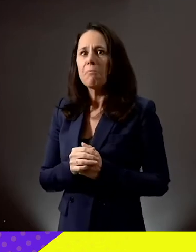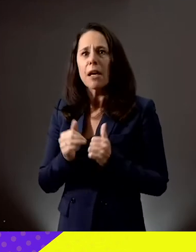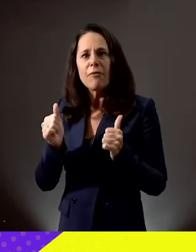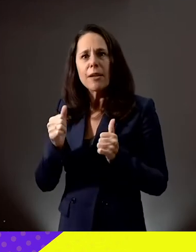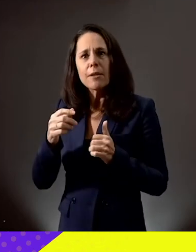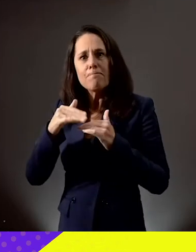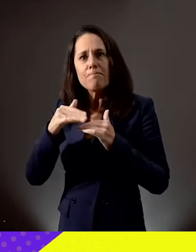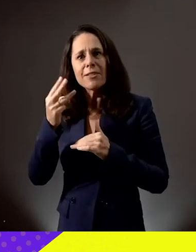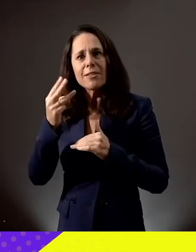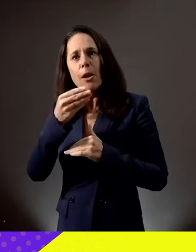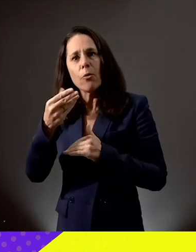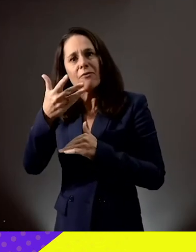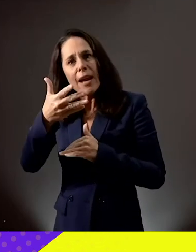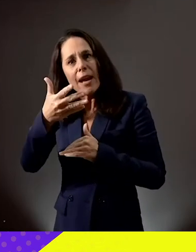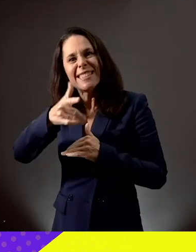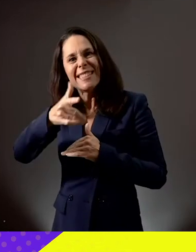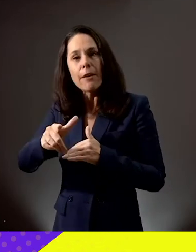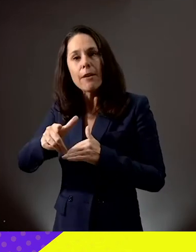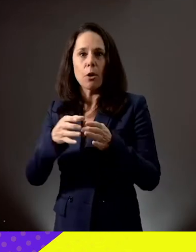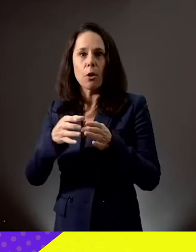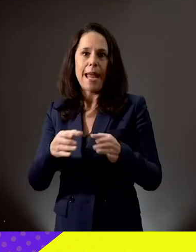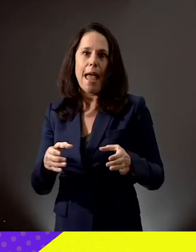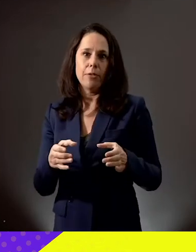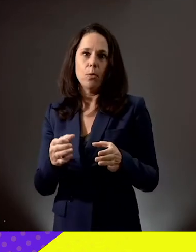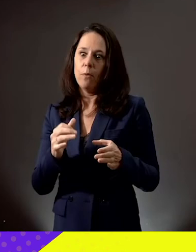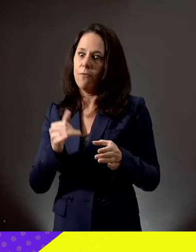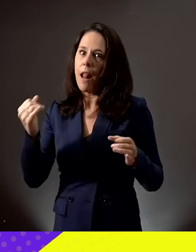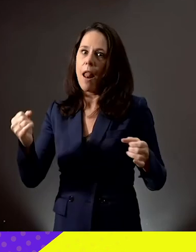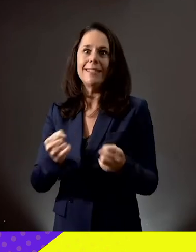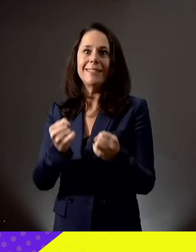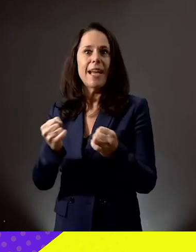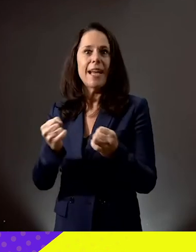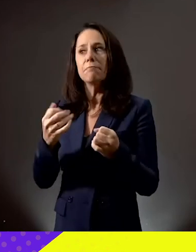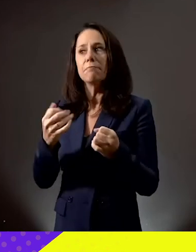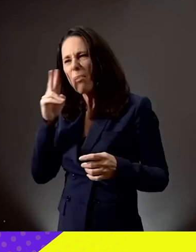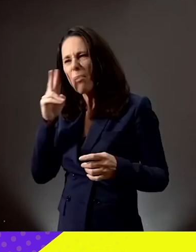This also means a lot of activities. Do you have an overview of those?